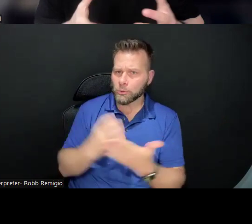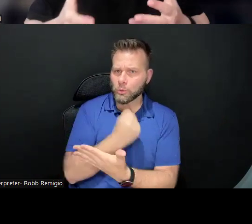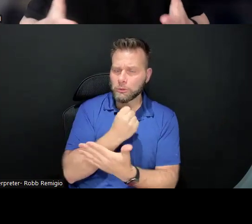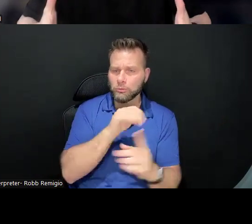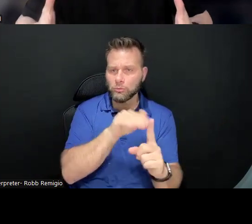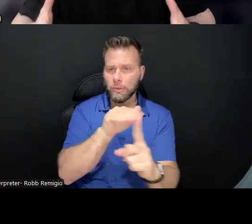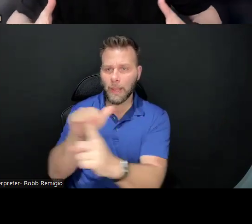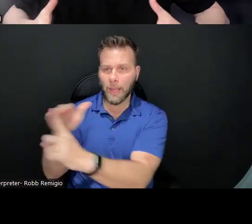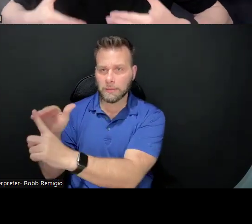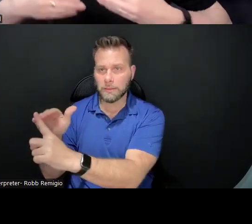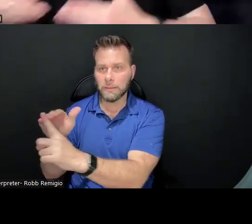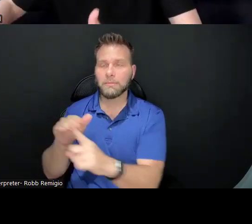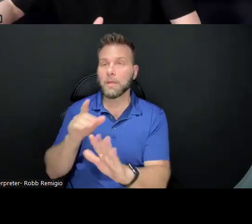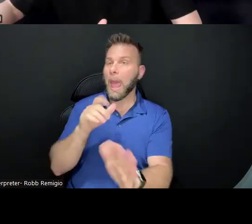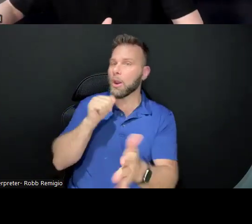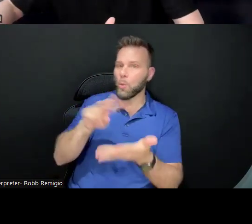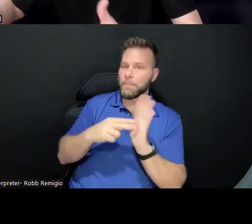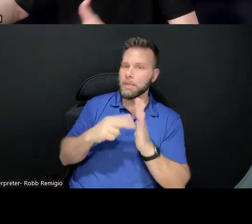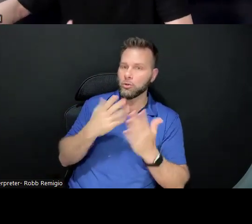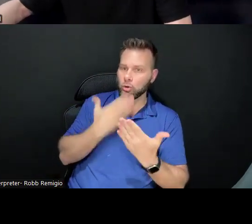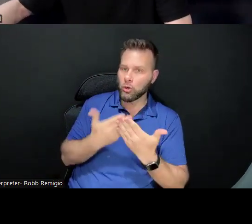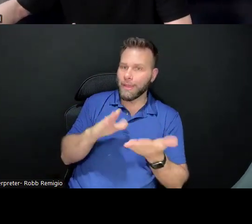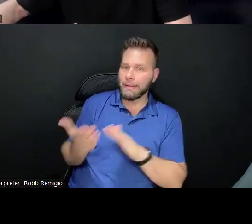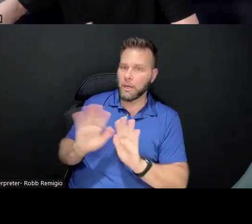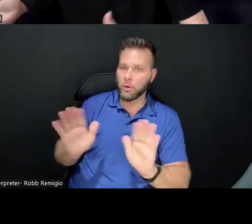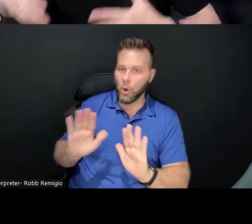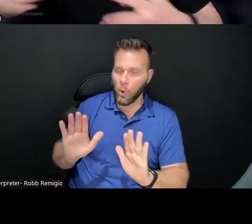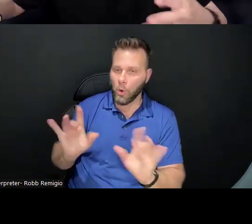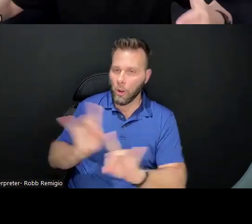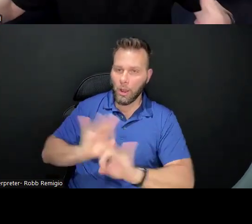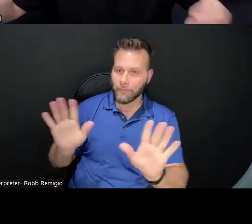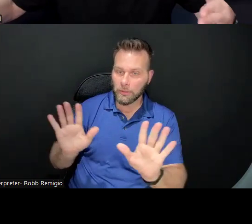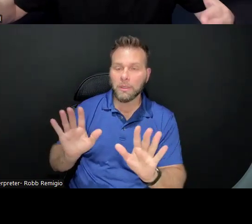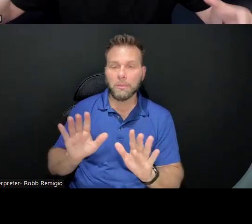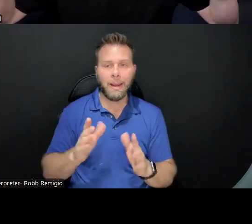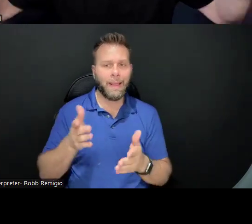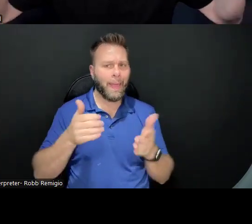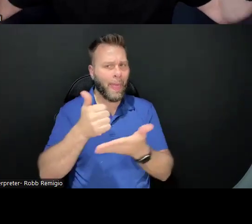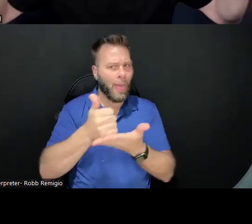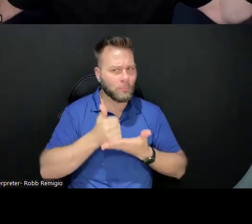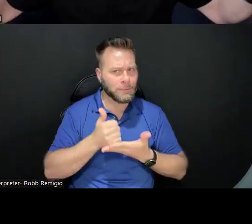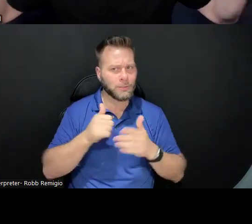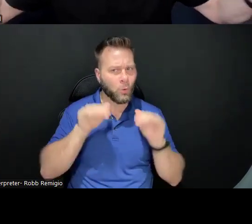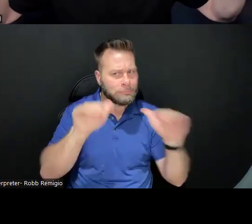monoxide making it into the It was a good opportunity to remind -- of course, it was a tragedy, but it allowed us to